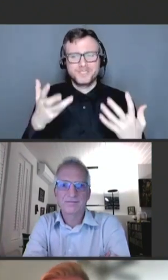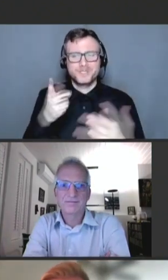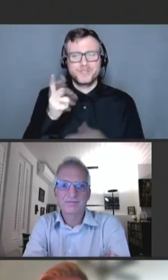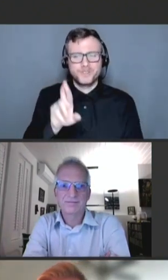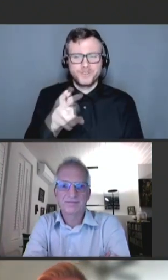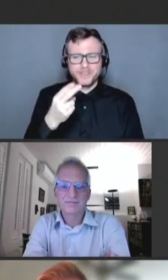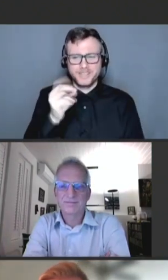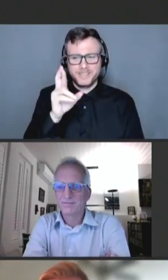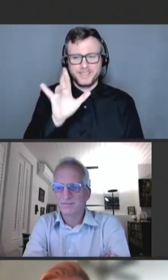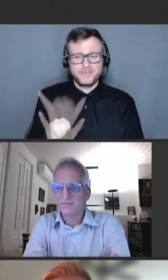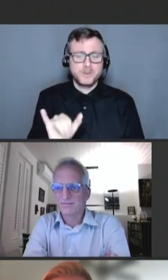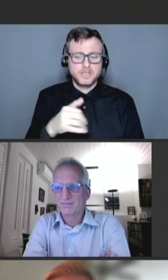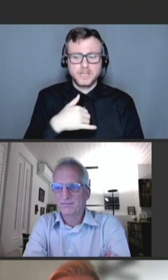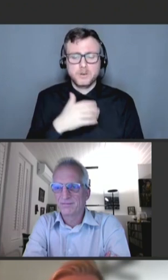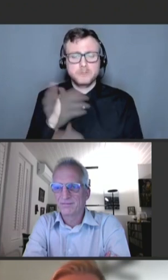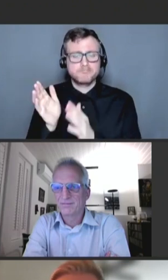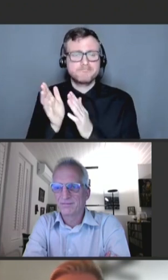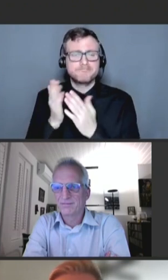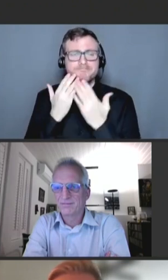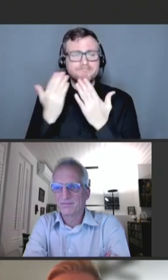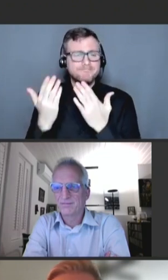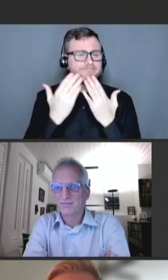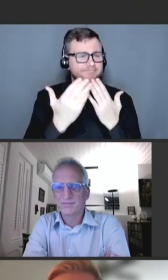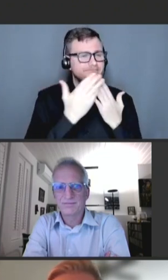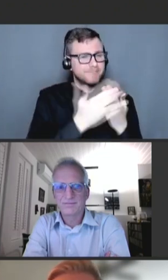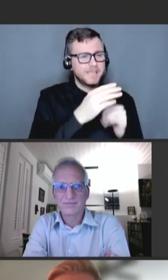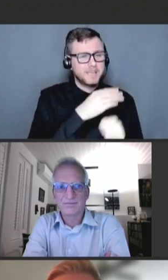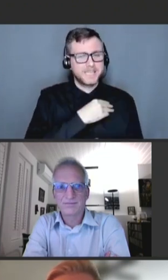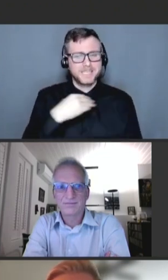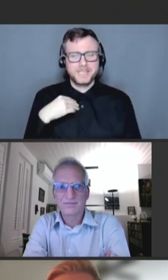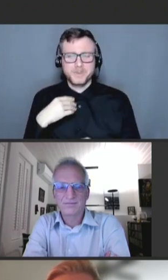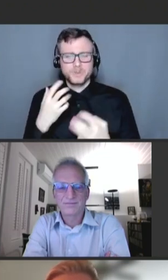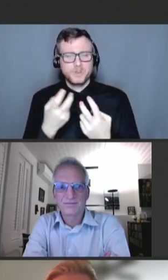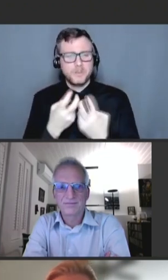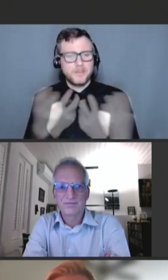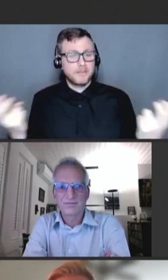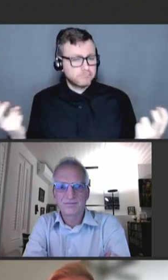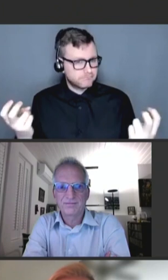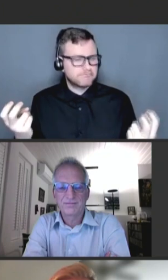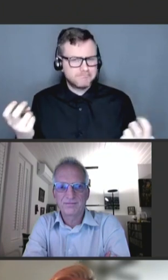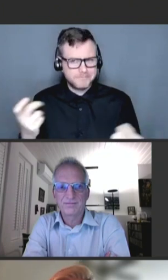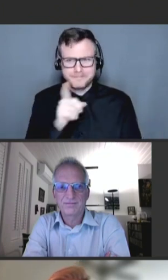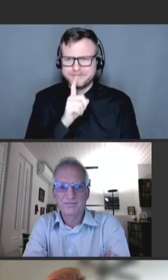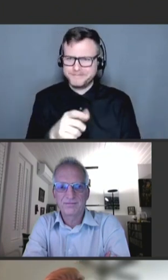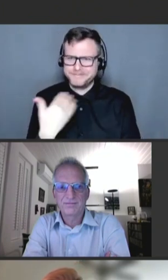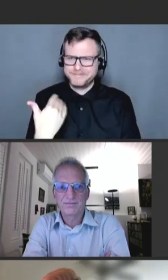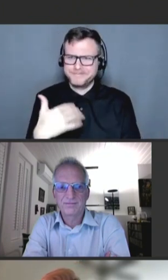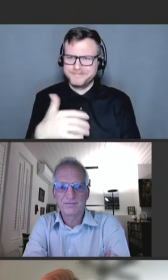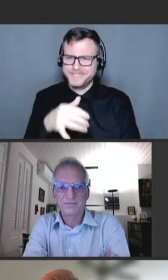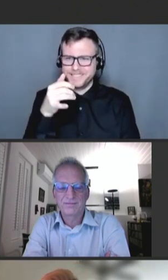and I want to thank all the members of this panel. Very interesting responses